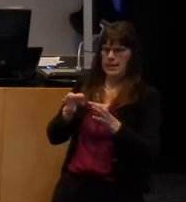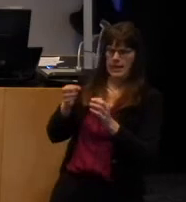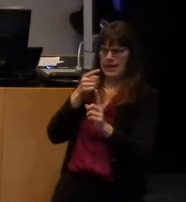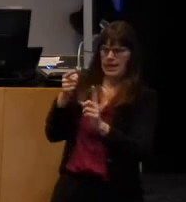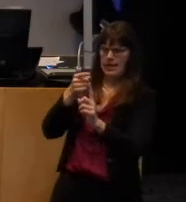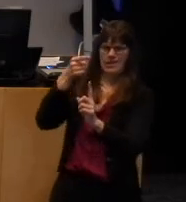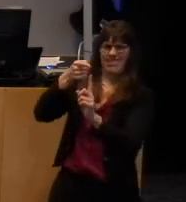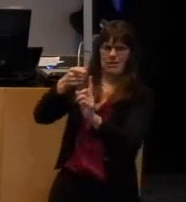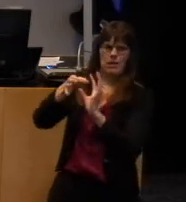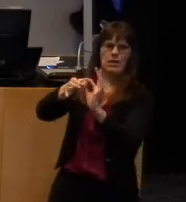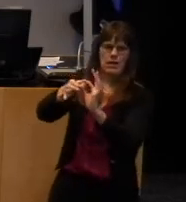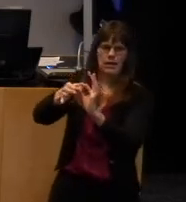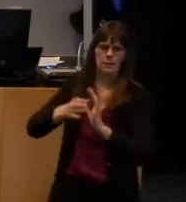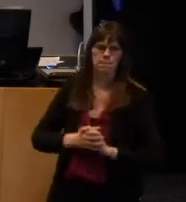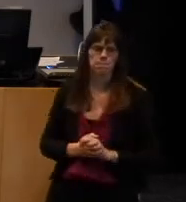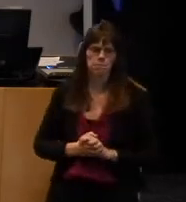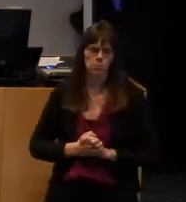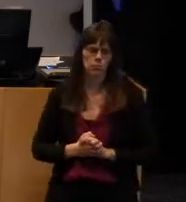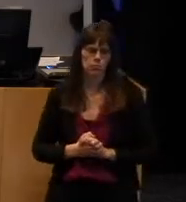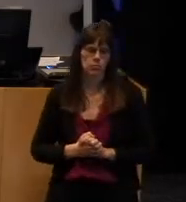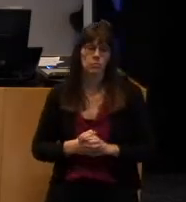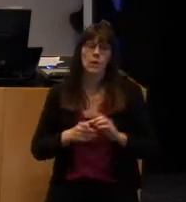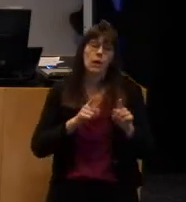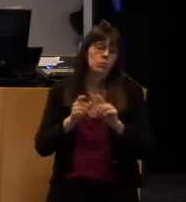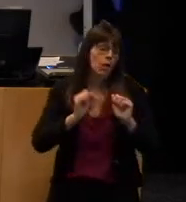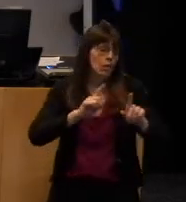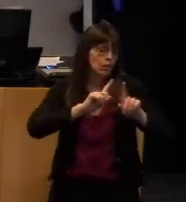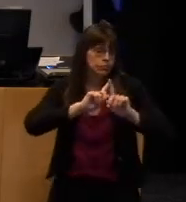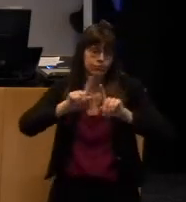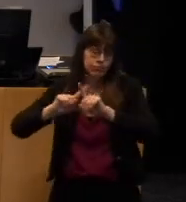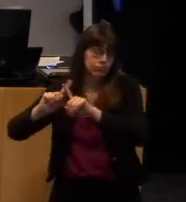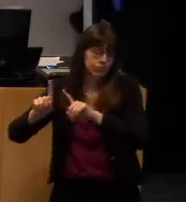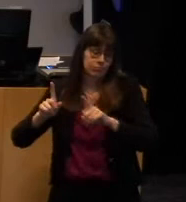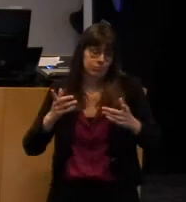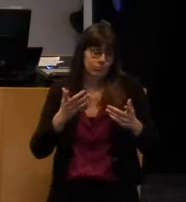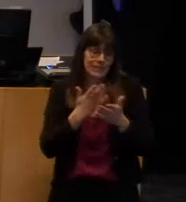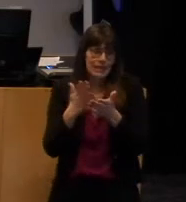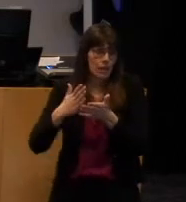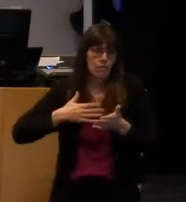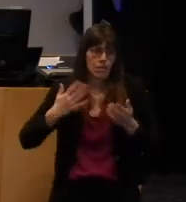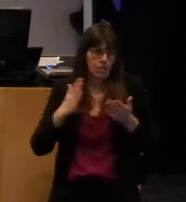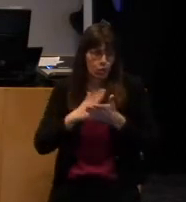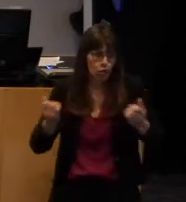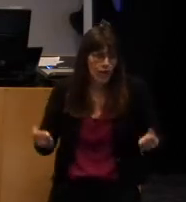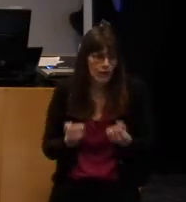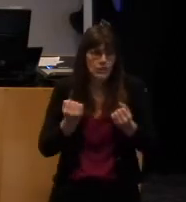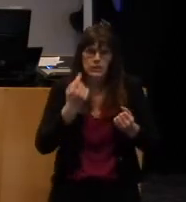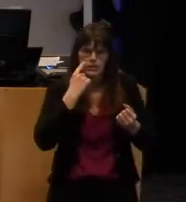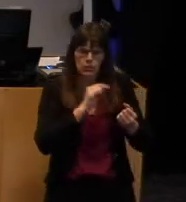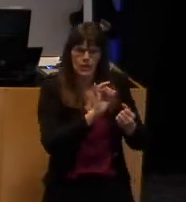And these can be oriented to towards different aspects of the interpreting activity, such as the product and the process.